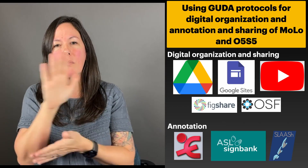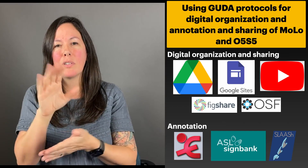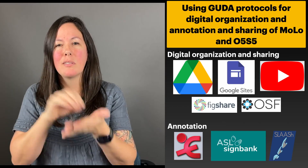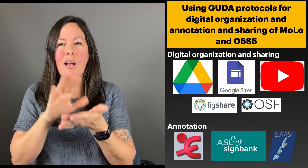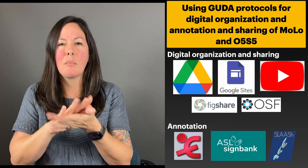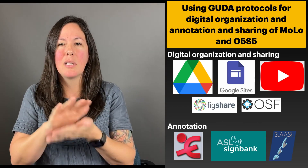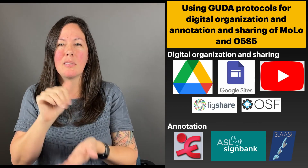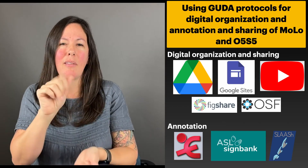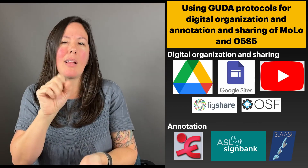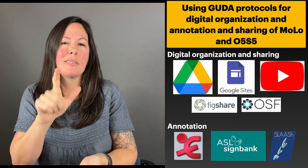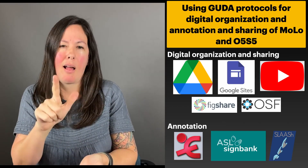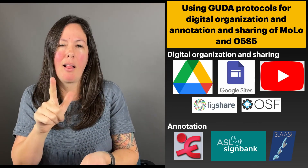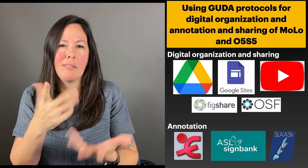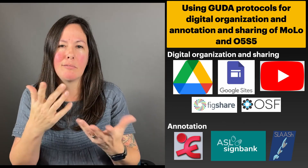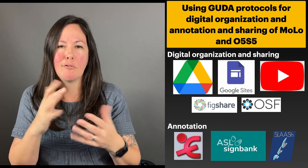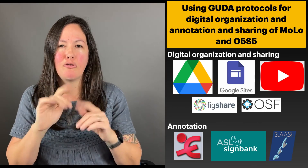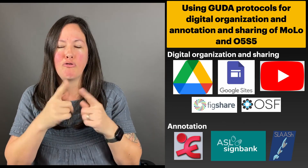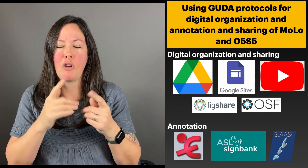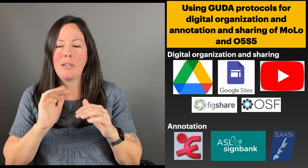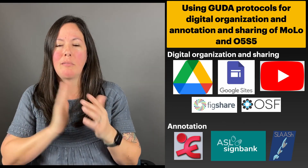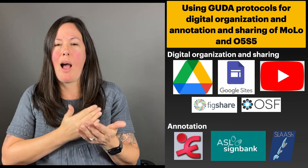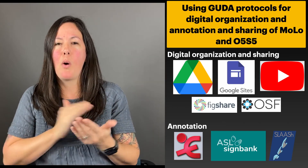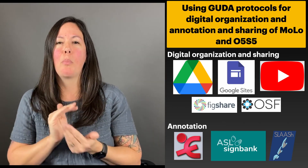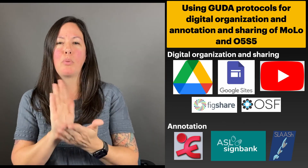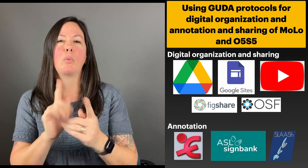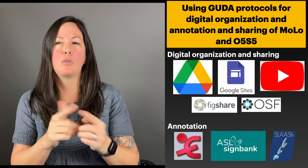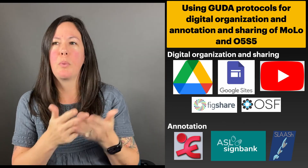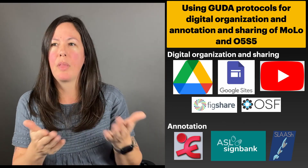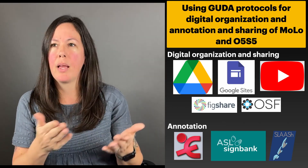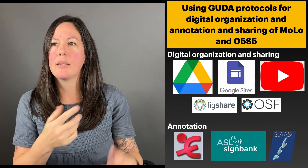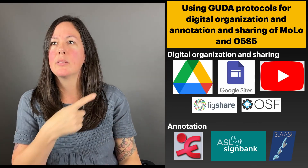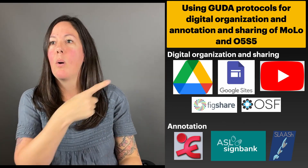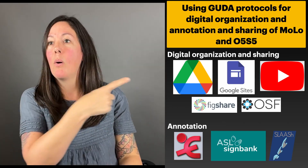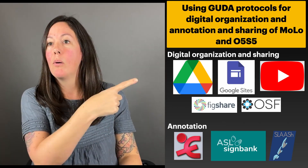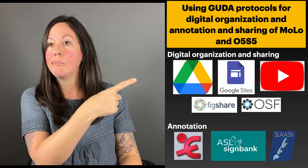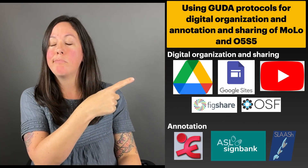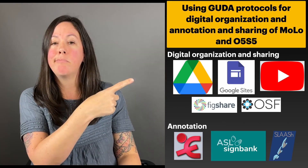guda stands for gadet University documentation of ASL which is our